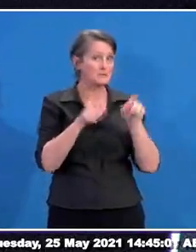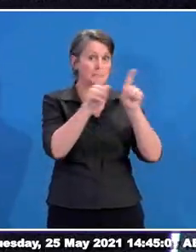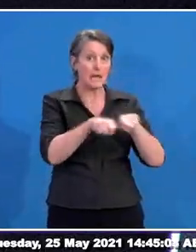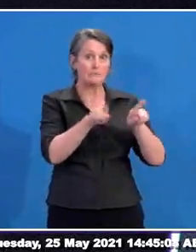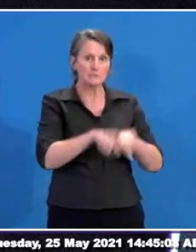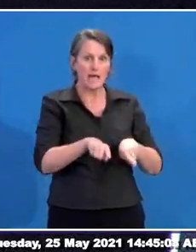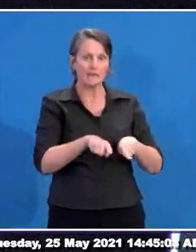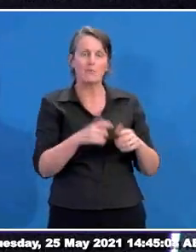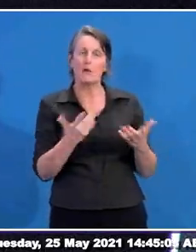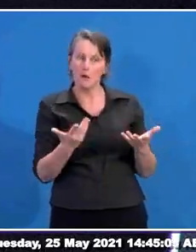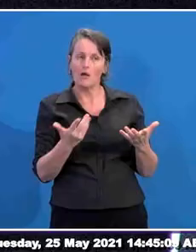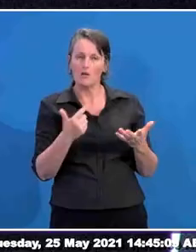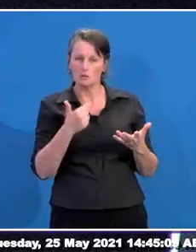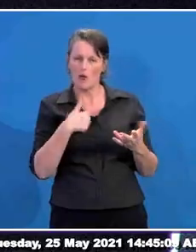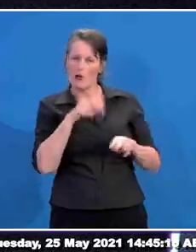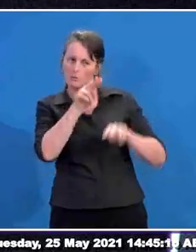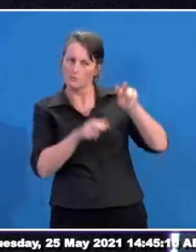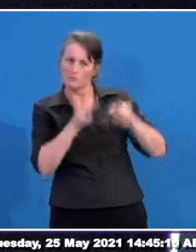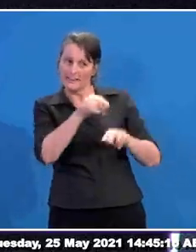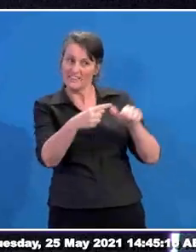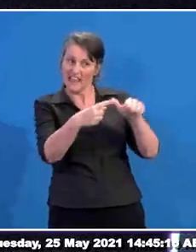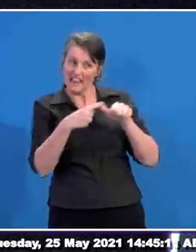congruency of people's responses.